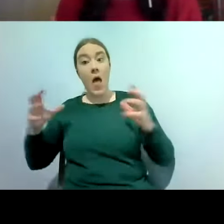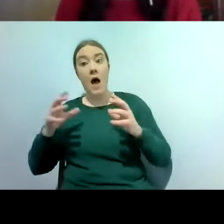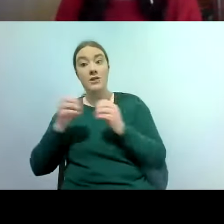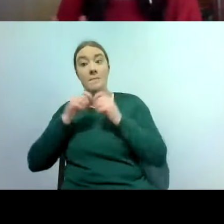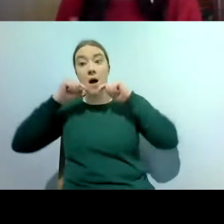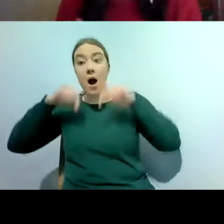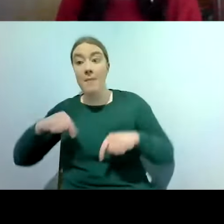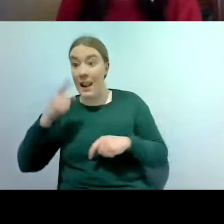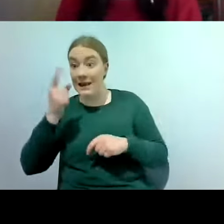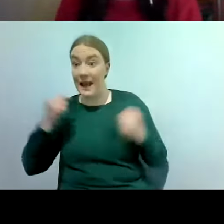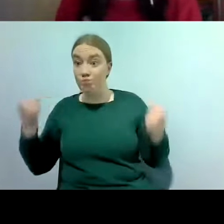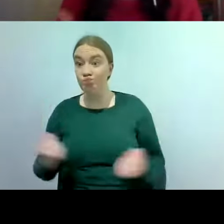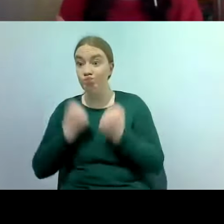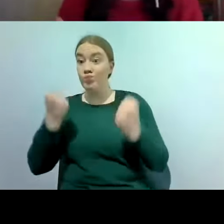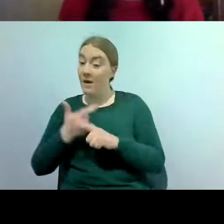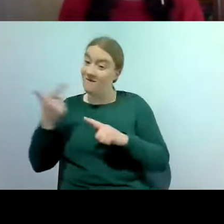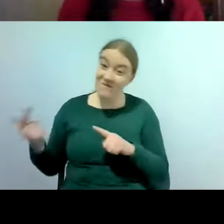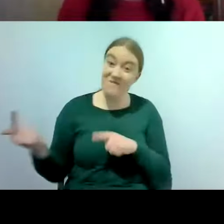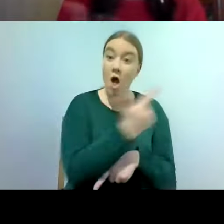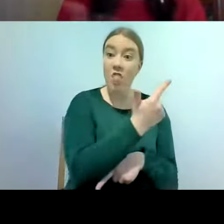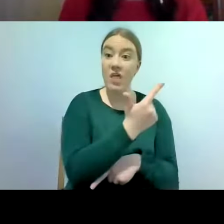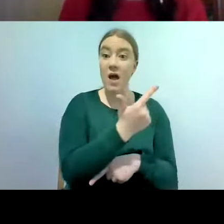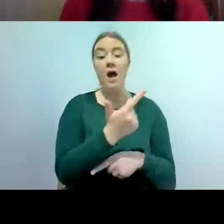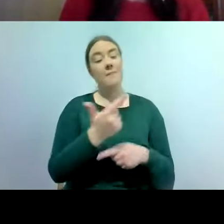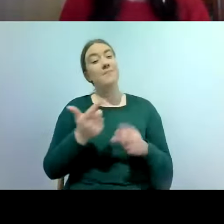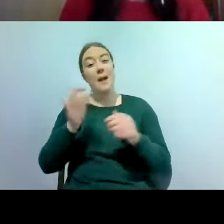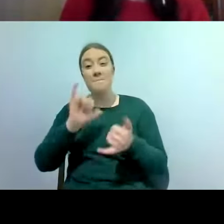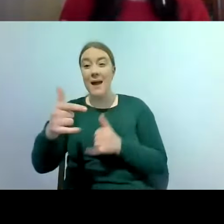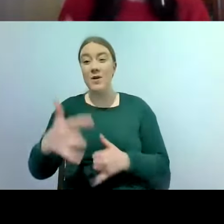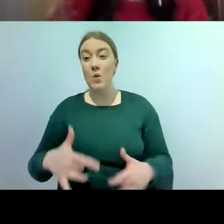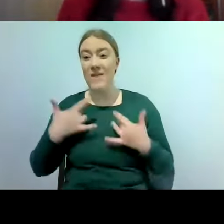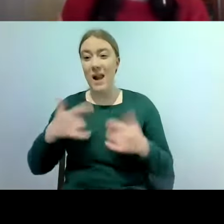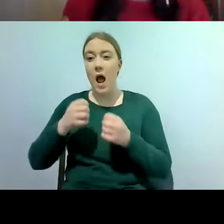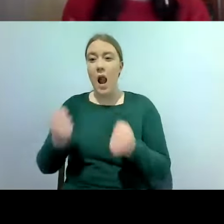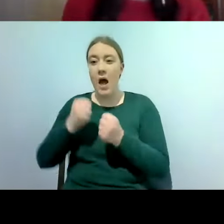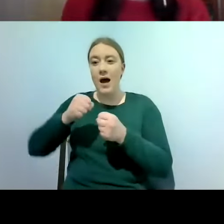has more muscles a larger tail you might imagine they'd have a better swimming capacity